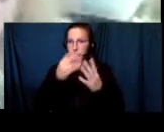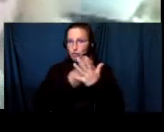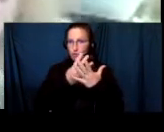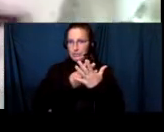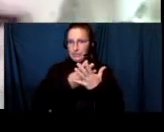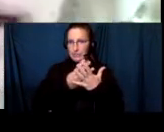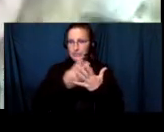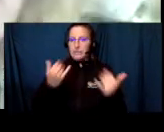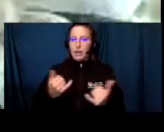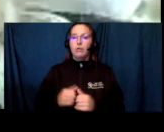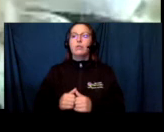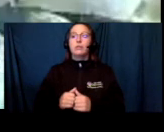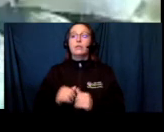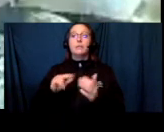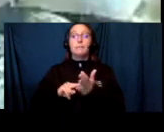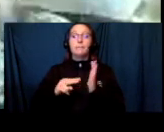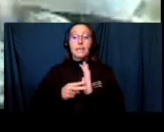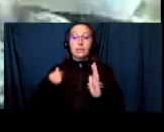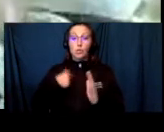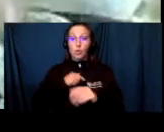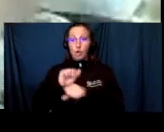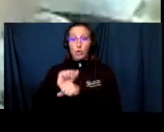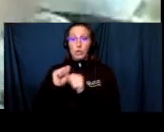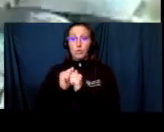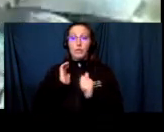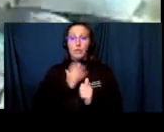we are working with our home visiting programs